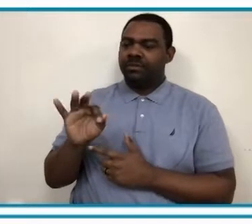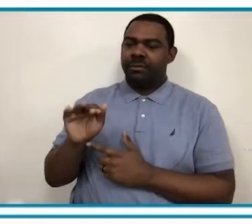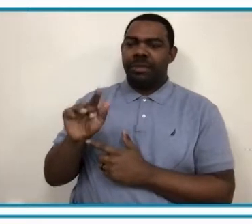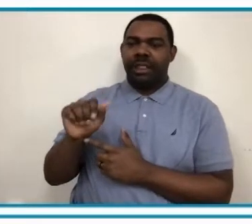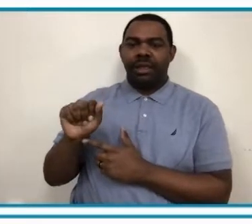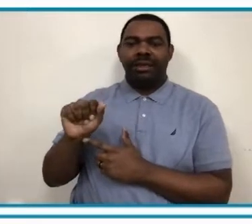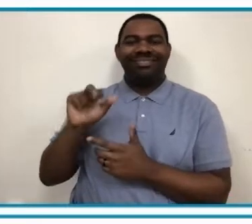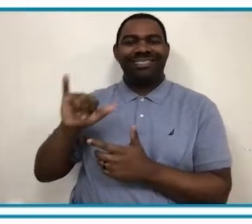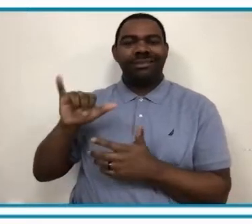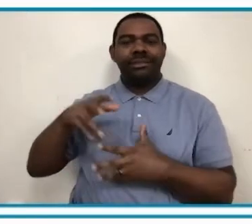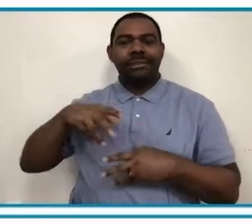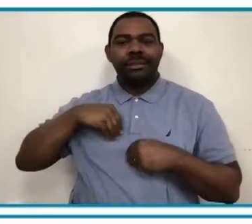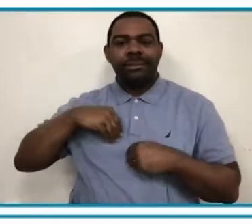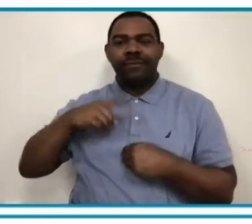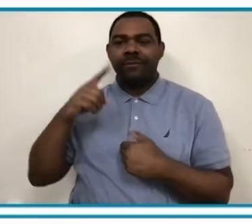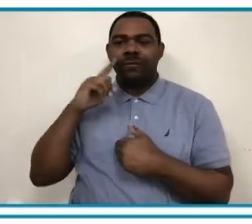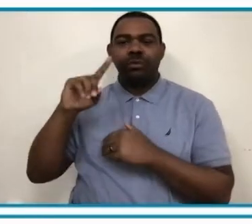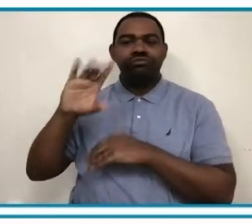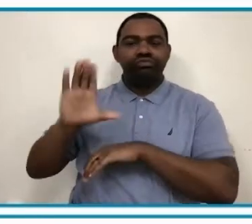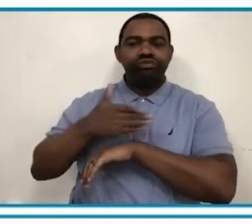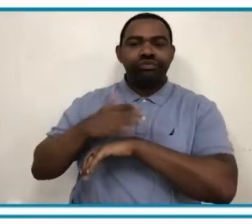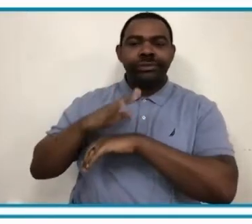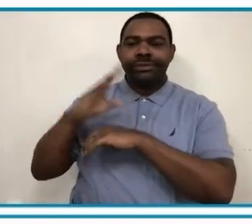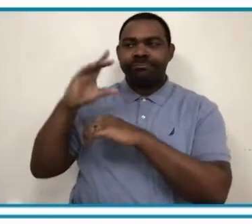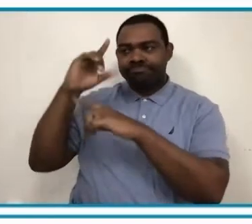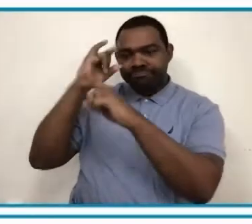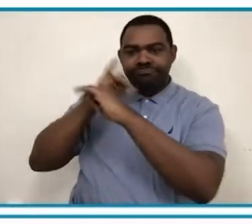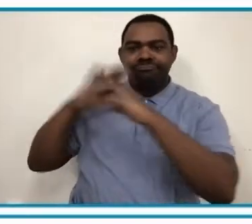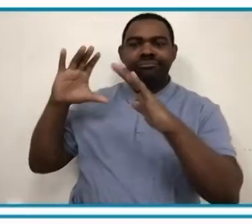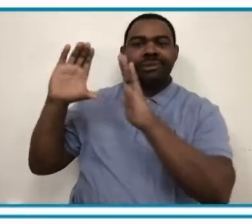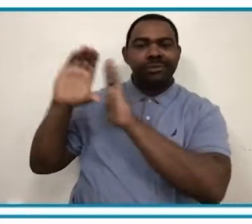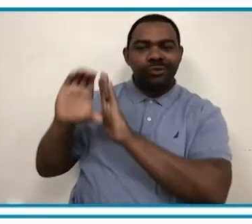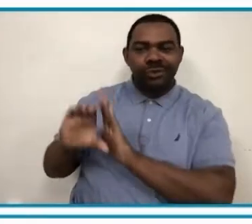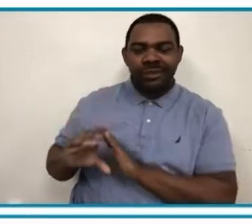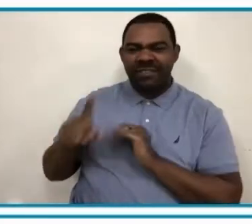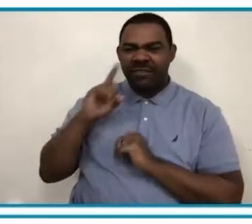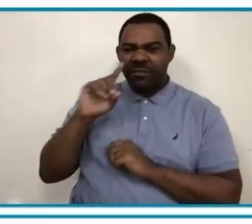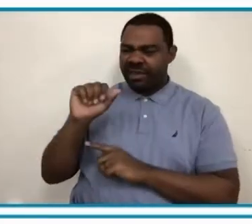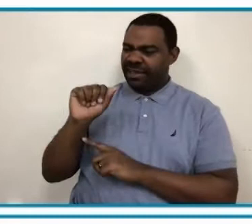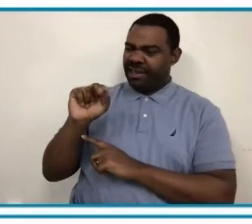imagery and listening interventions for analgesia which is a long title so it's easier to just